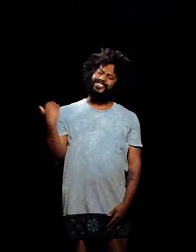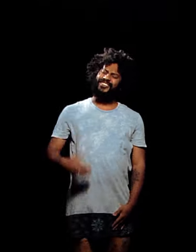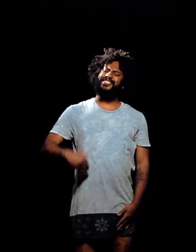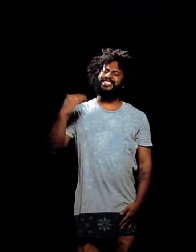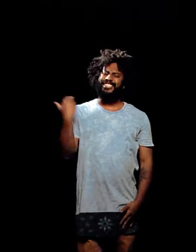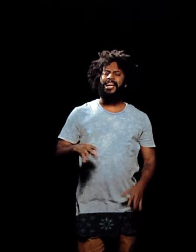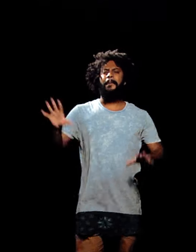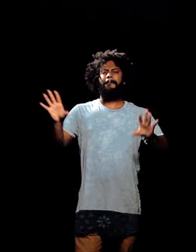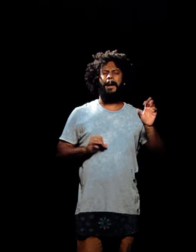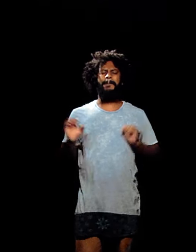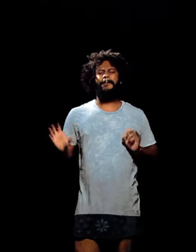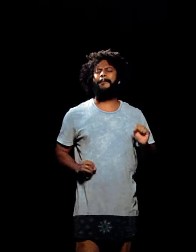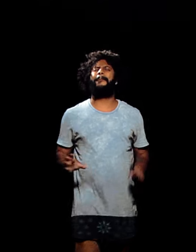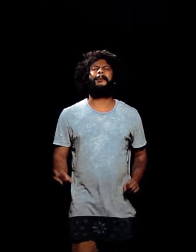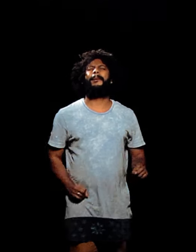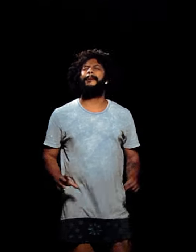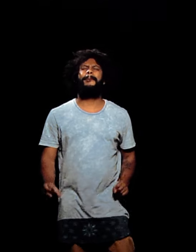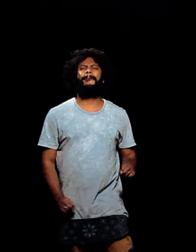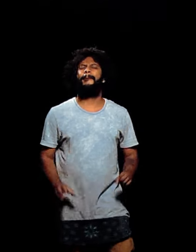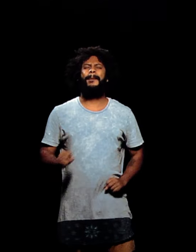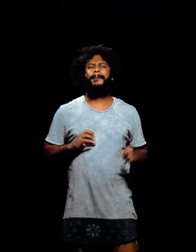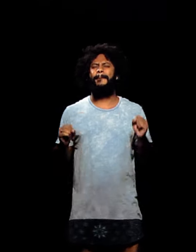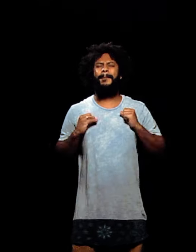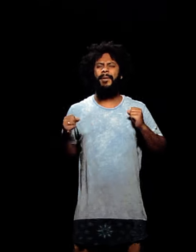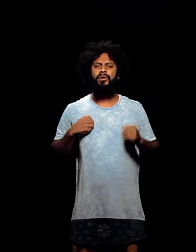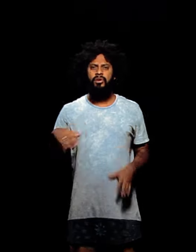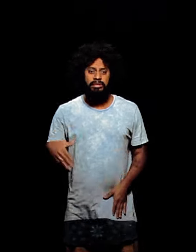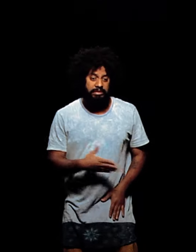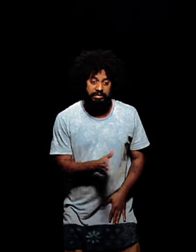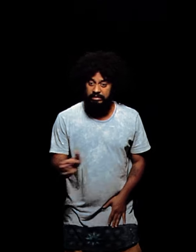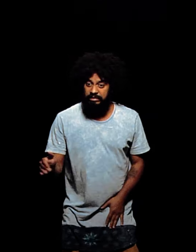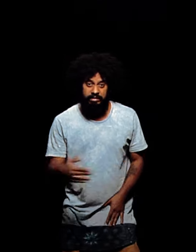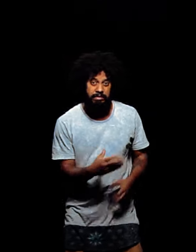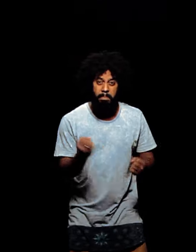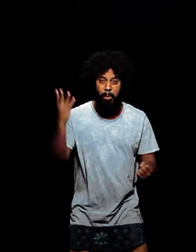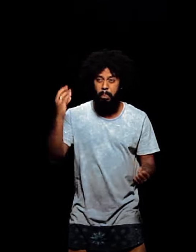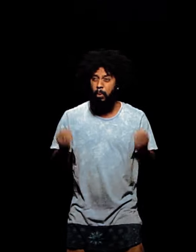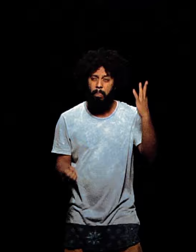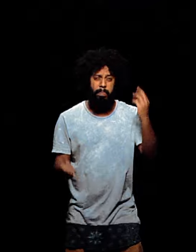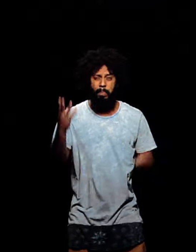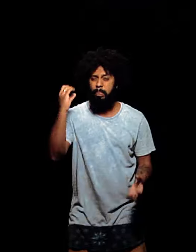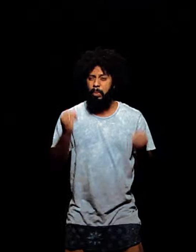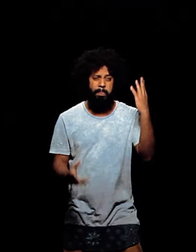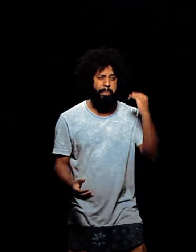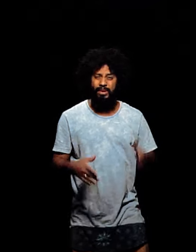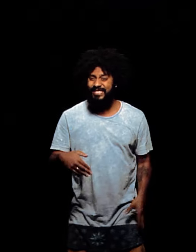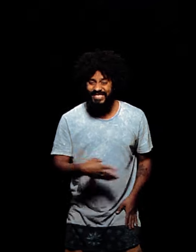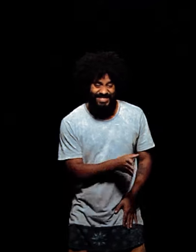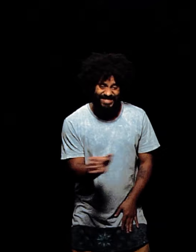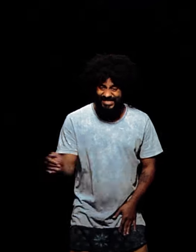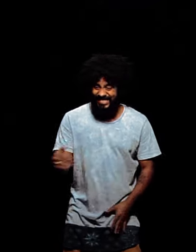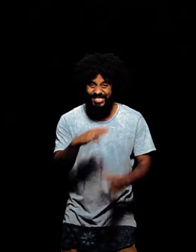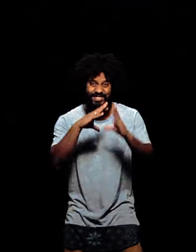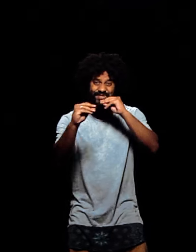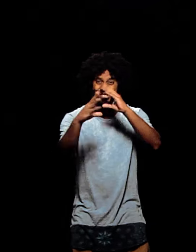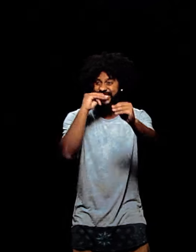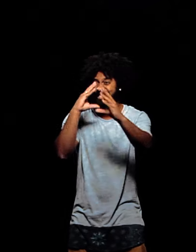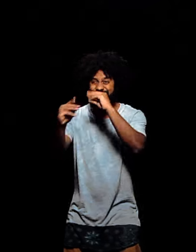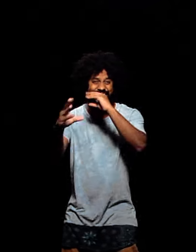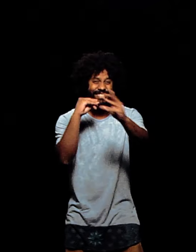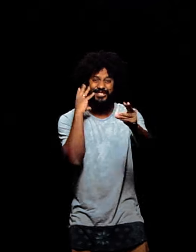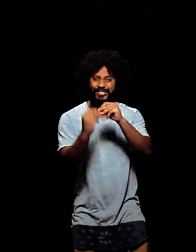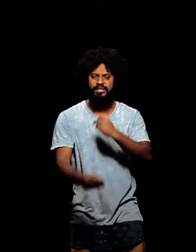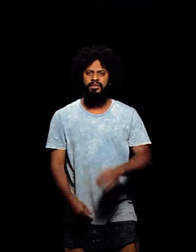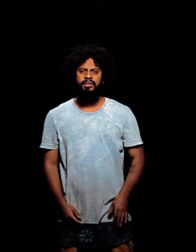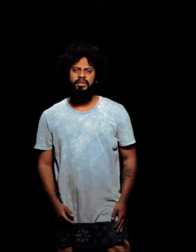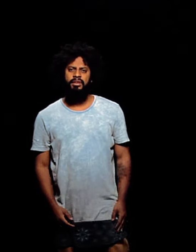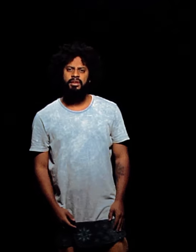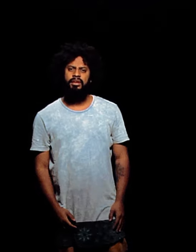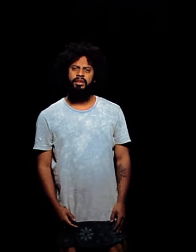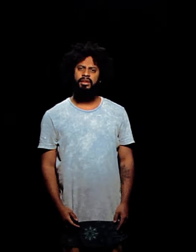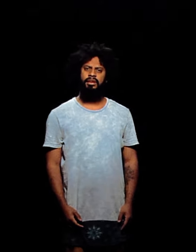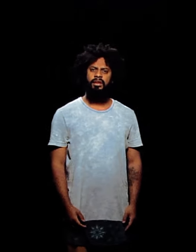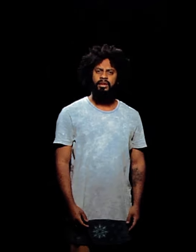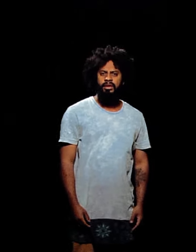Every day in the city I walk my way running away through the sounds, lights and sparks.